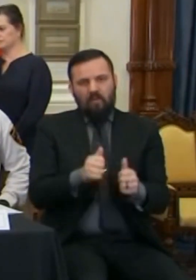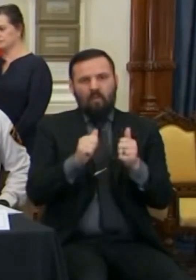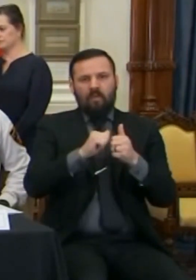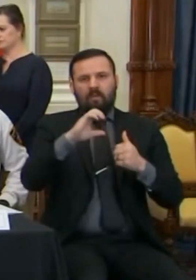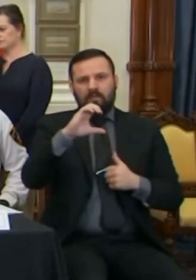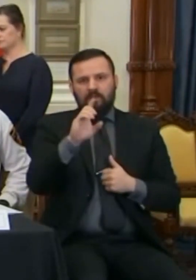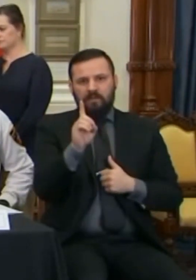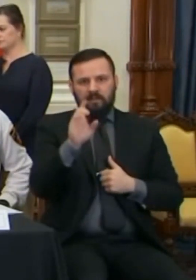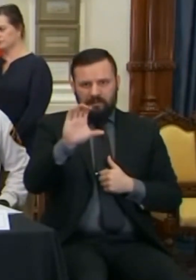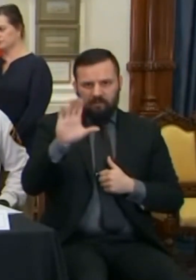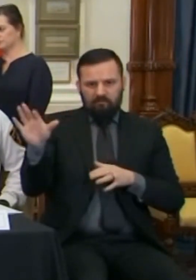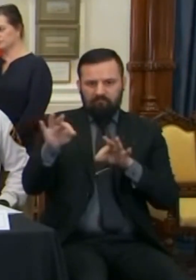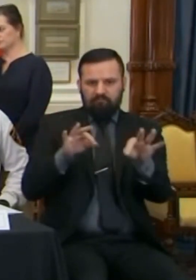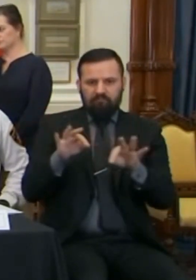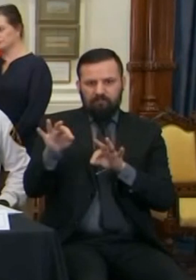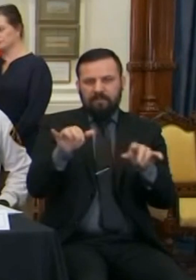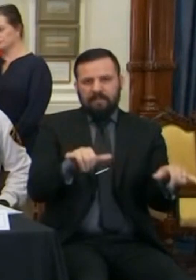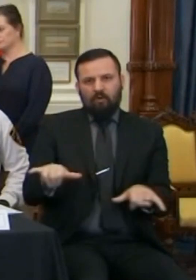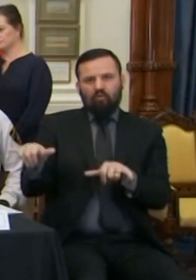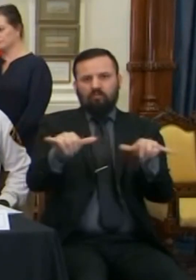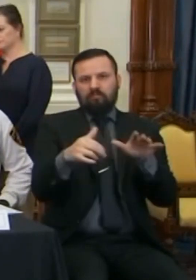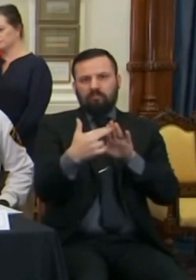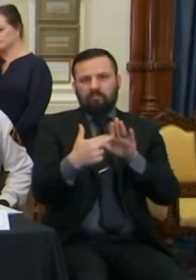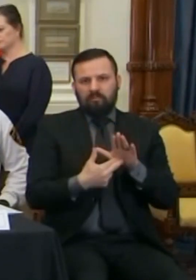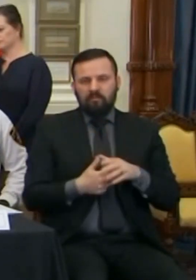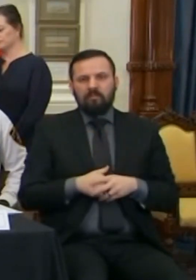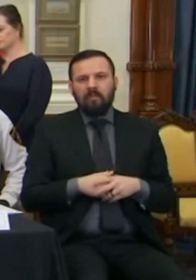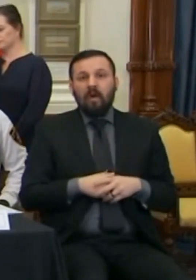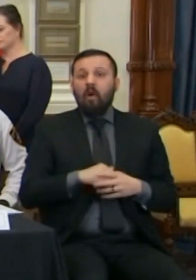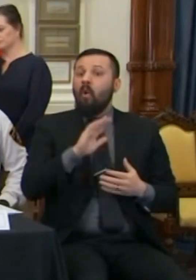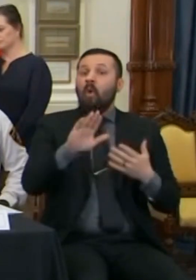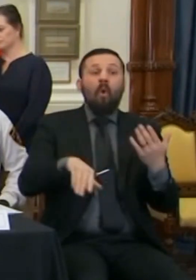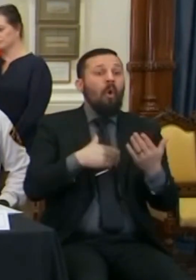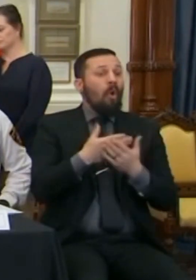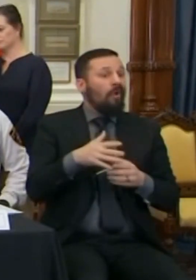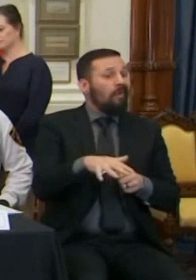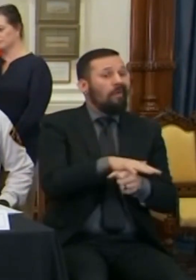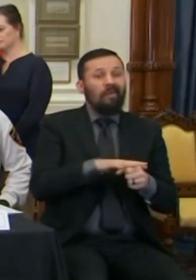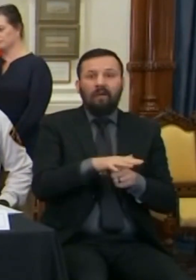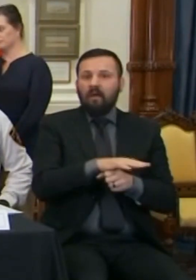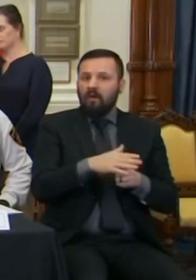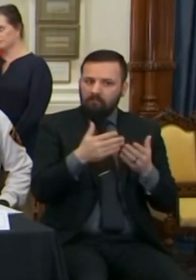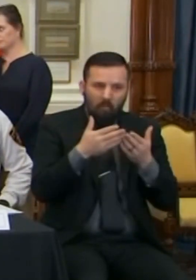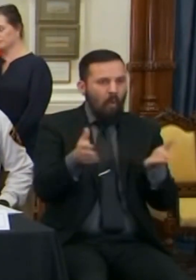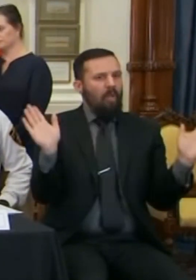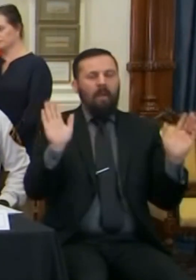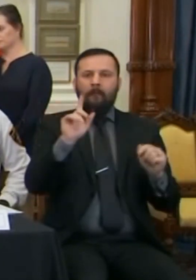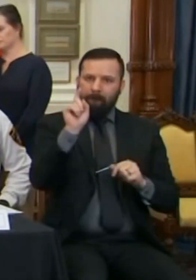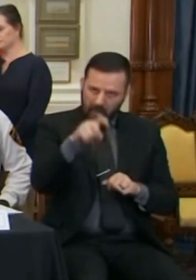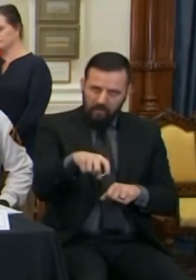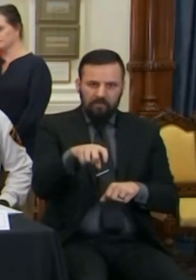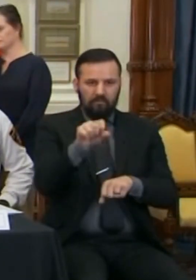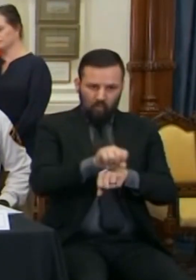articulated standards all jurisdictions must work to contain the spread of kovat